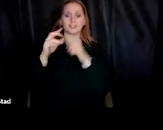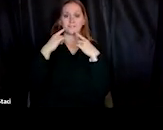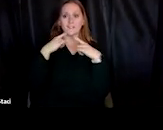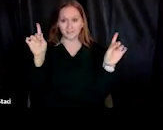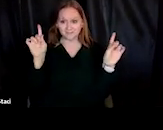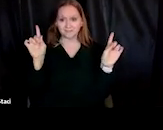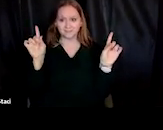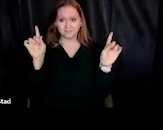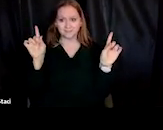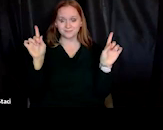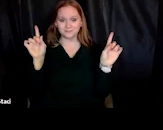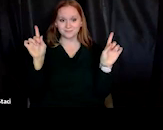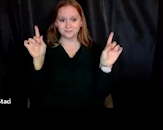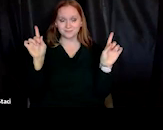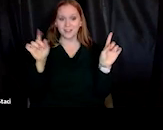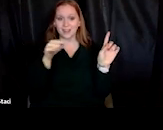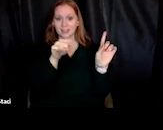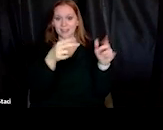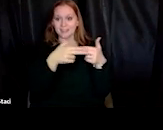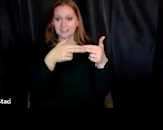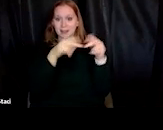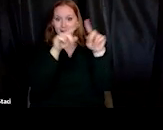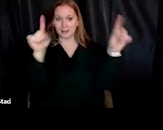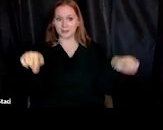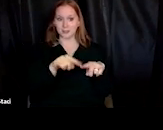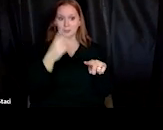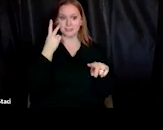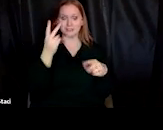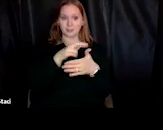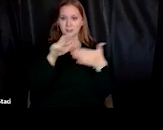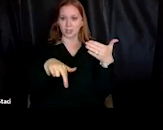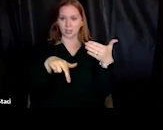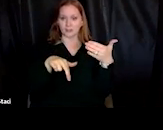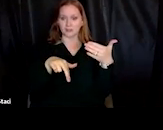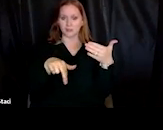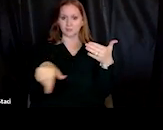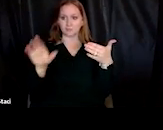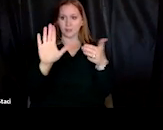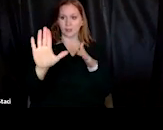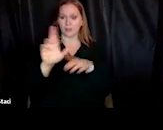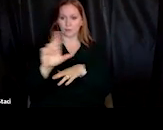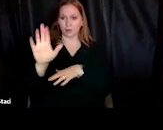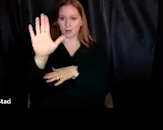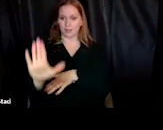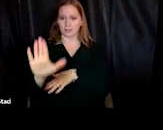on this slide are our SOAR outcomes. So if you're looking on the right side, these are our national cumulative outcomes.